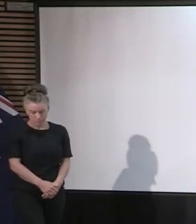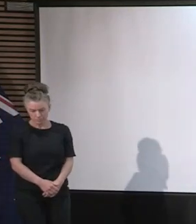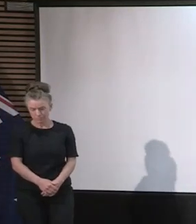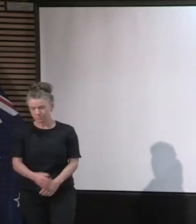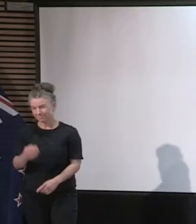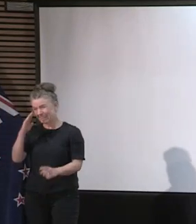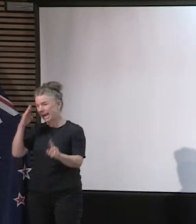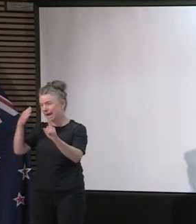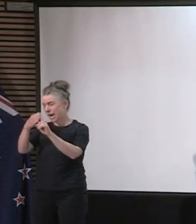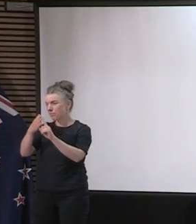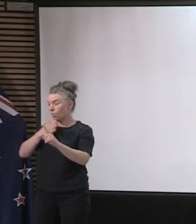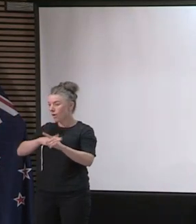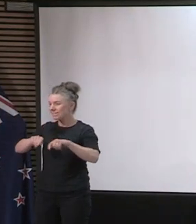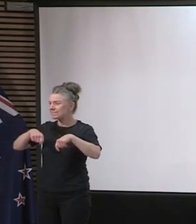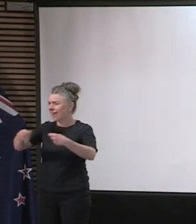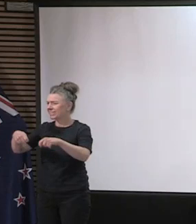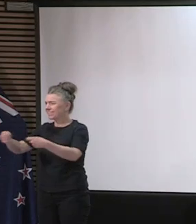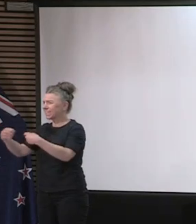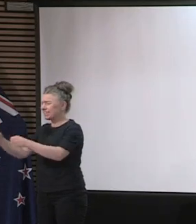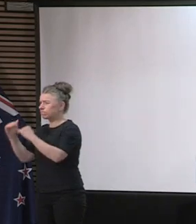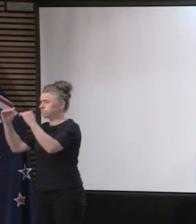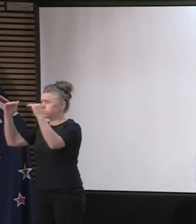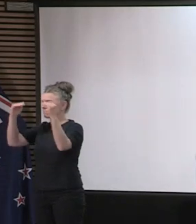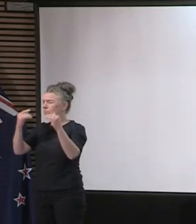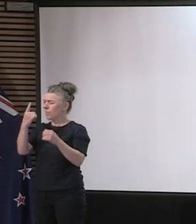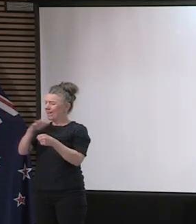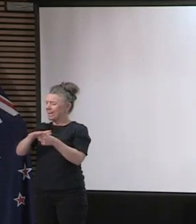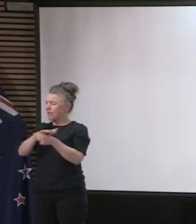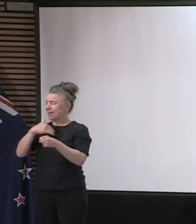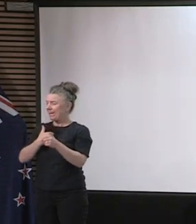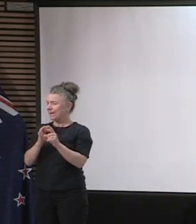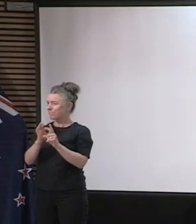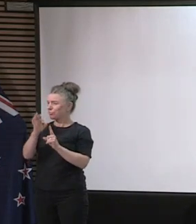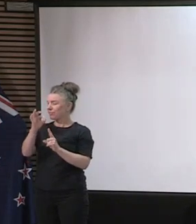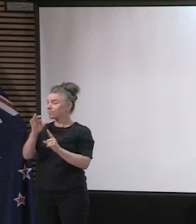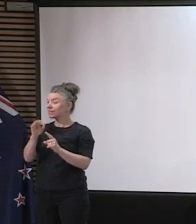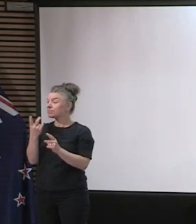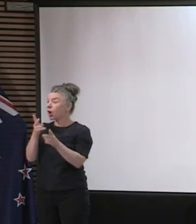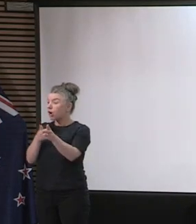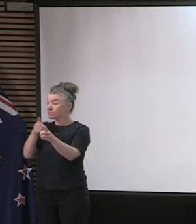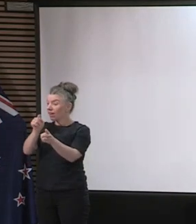distribution systems? We have want to make sure we have distribution performing at the level we expect. One areas